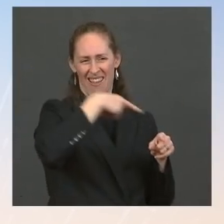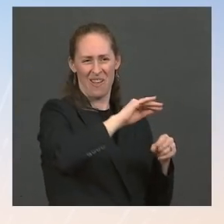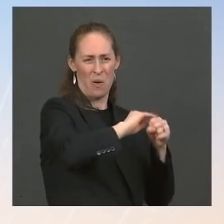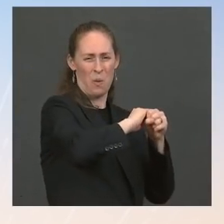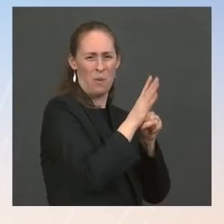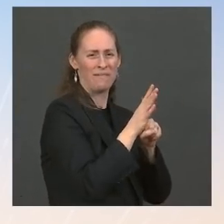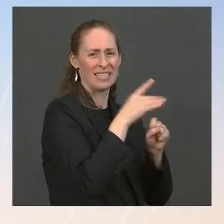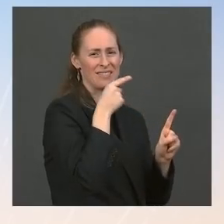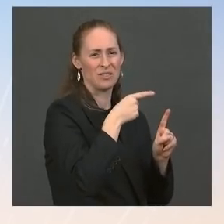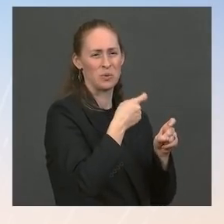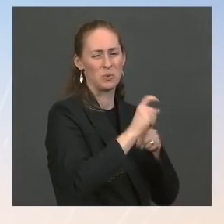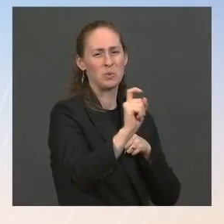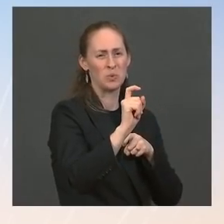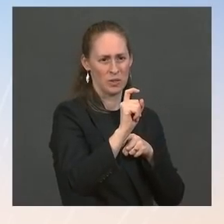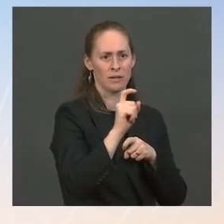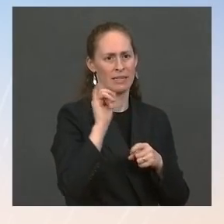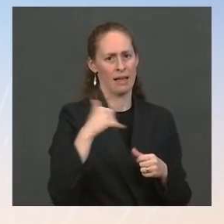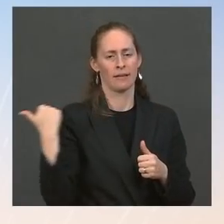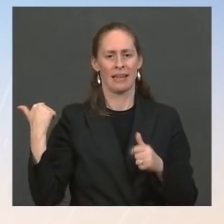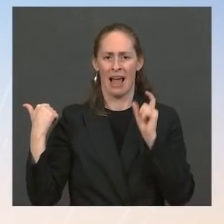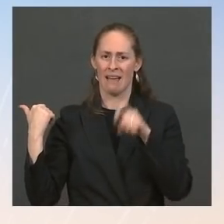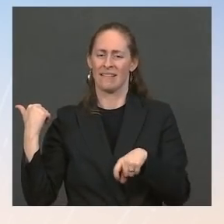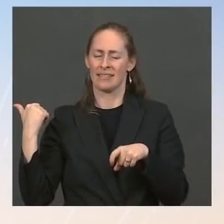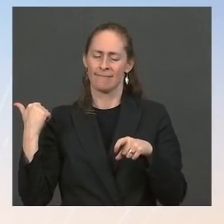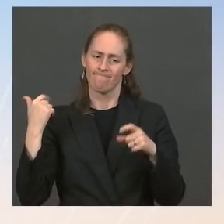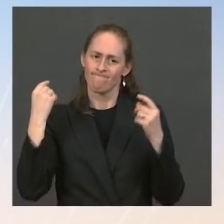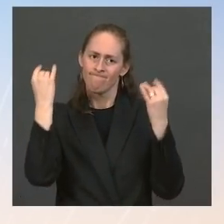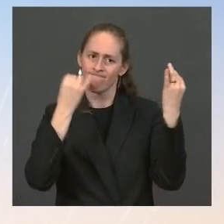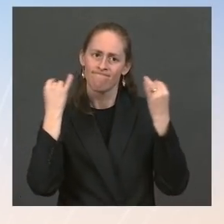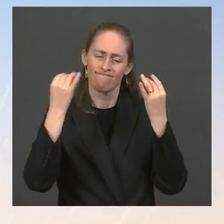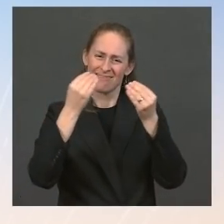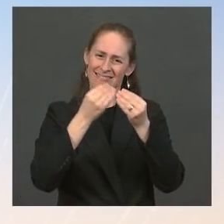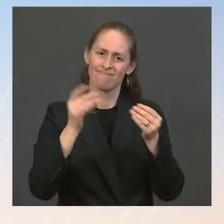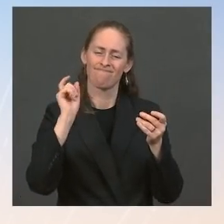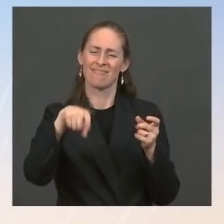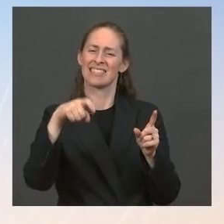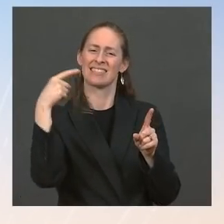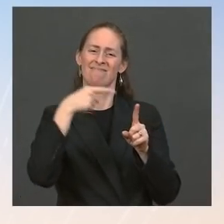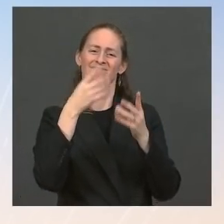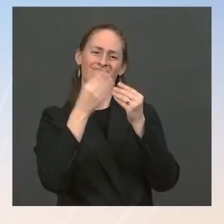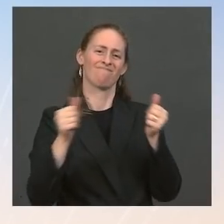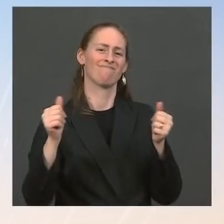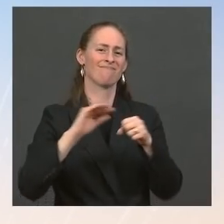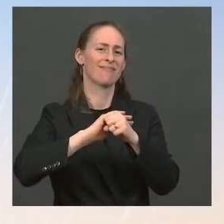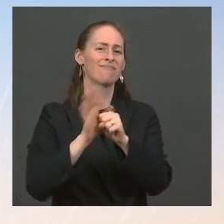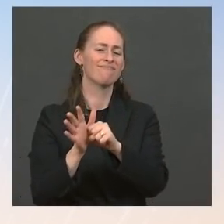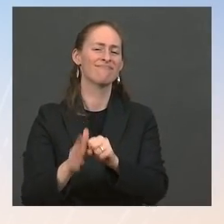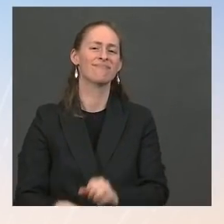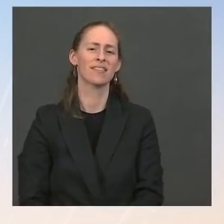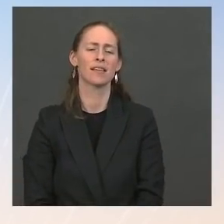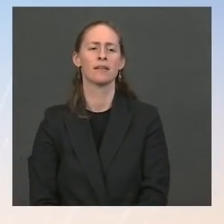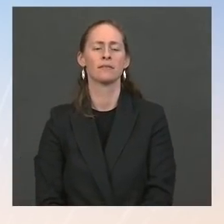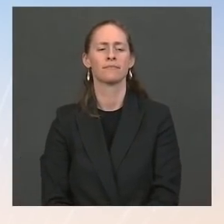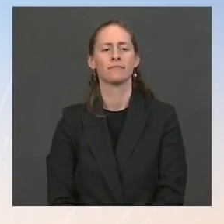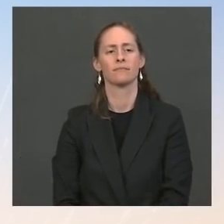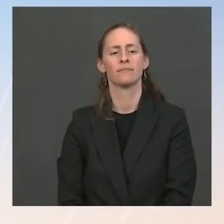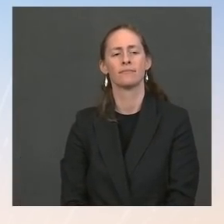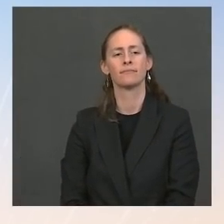that the administration can take to help get it under control. I'd also note though, in his -- many of his proposals, but his Build Back Better Agenda